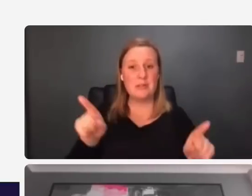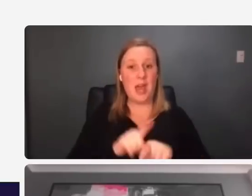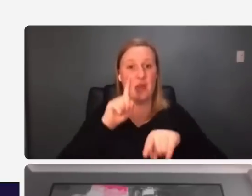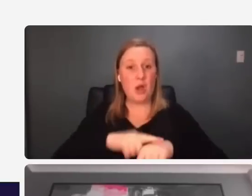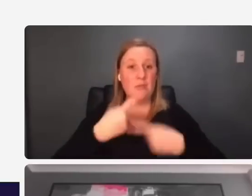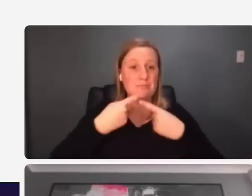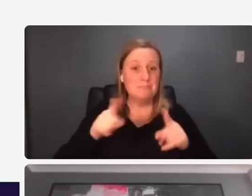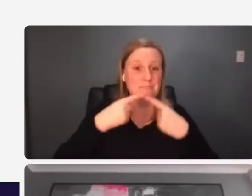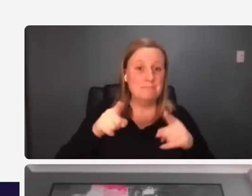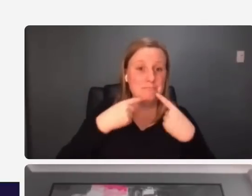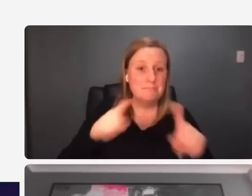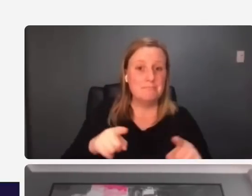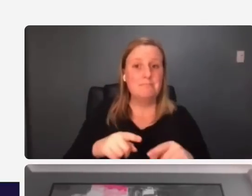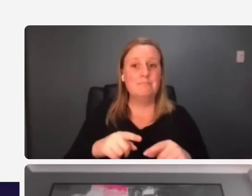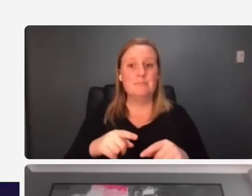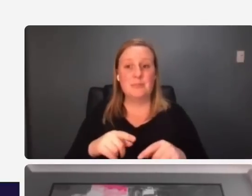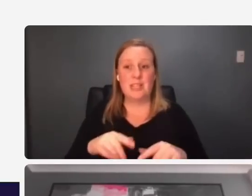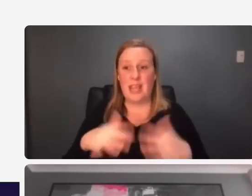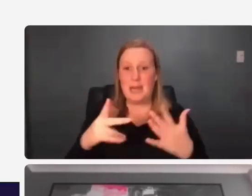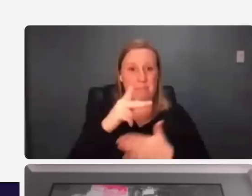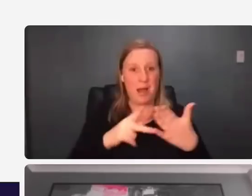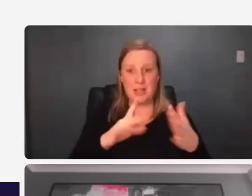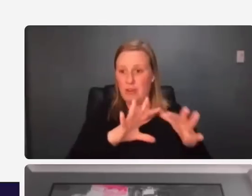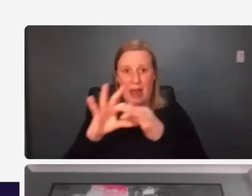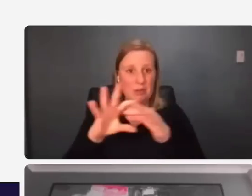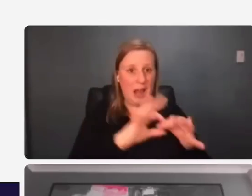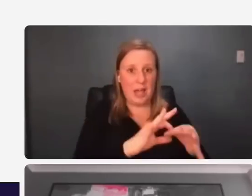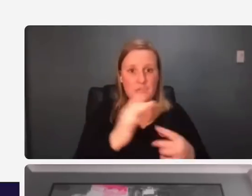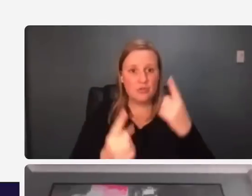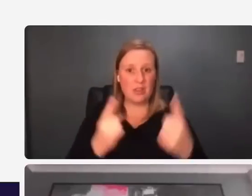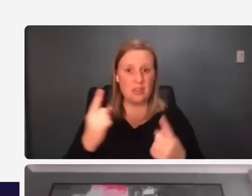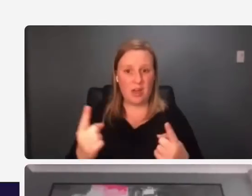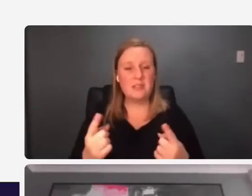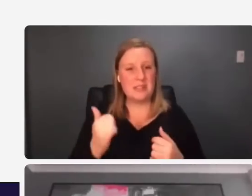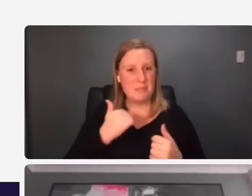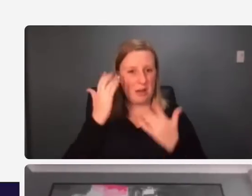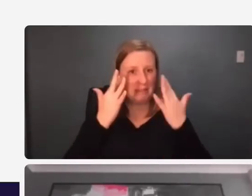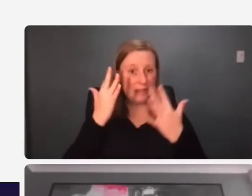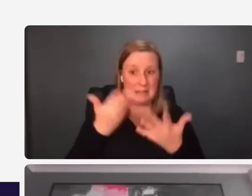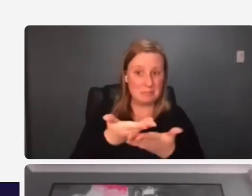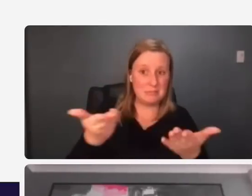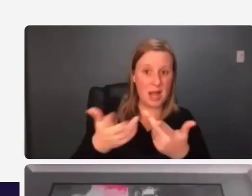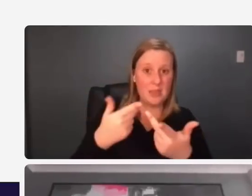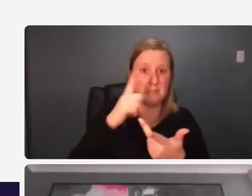system that are inter-related. So I guess that's a couple of my reflections. Did other people want to add something as well?